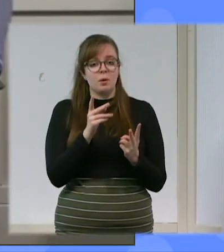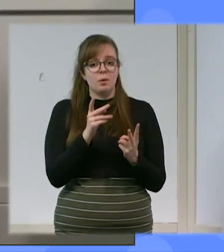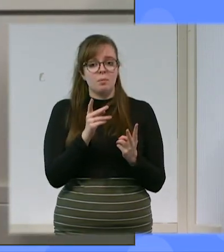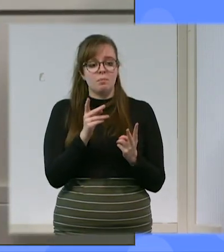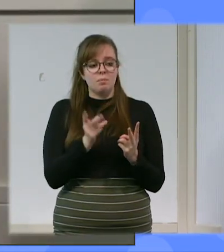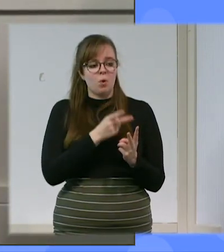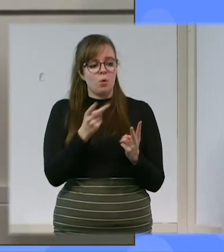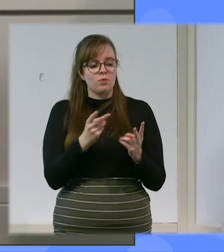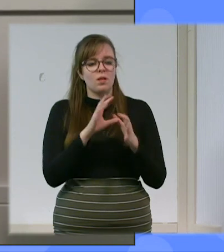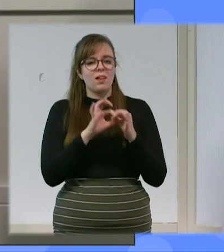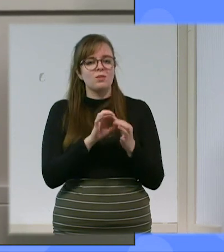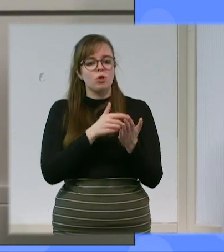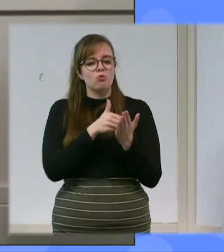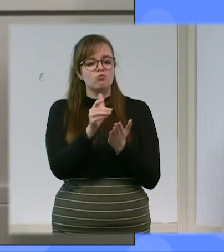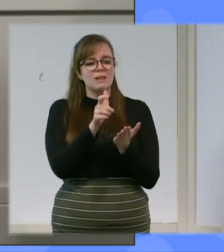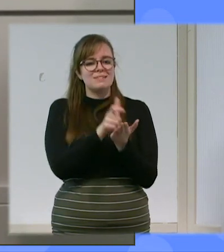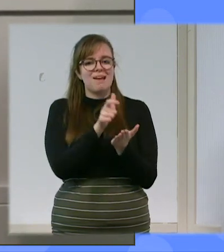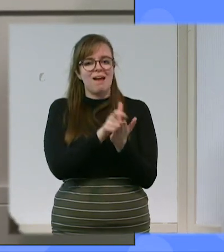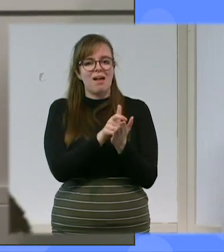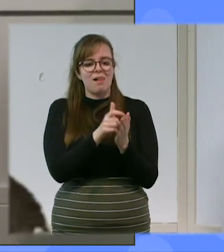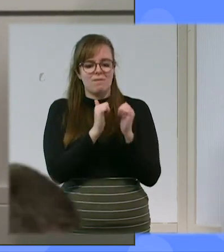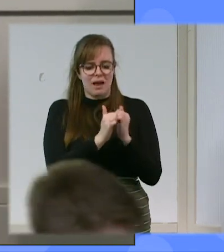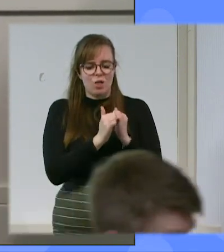resale value Britain's one of the weird countries if you look across Europe